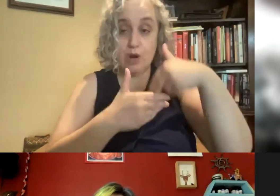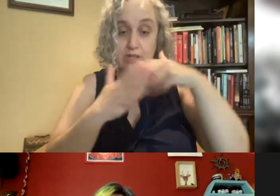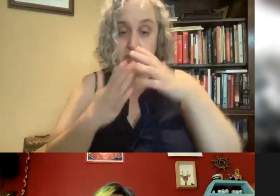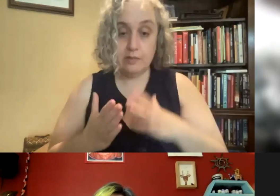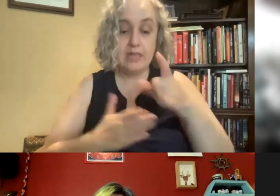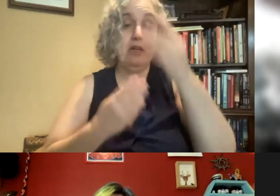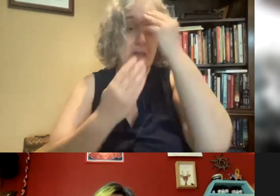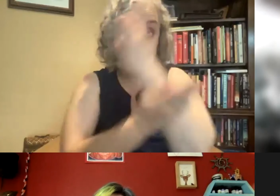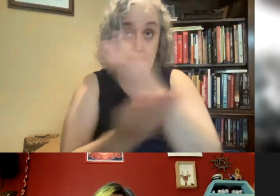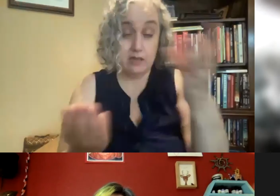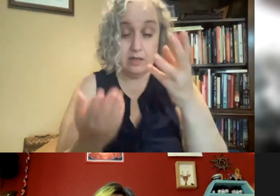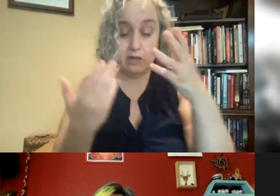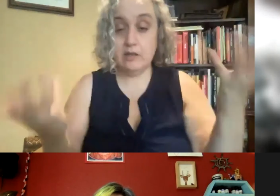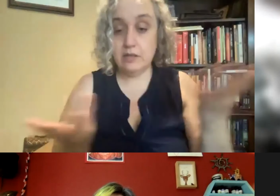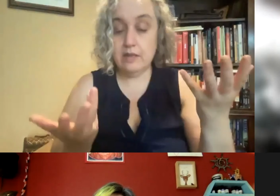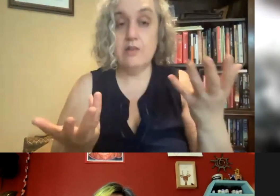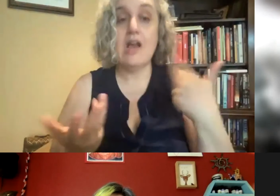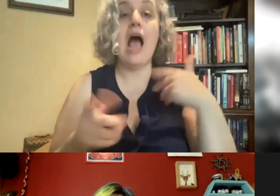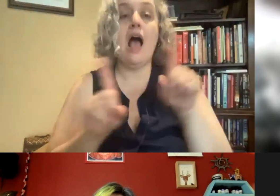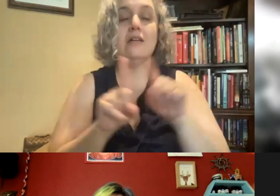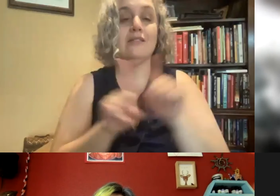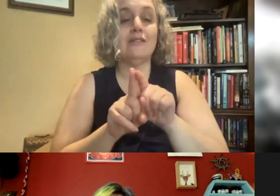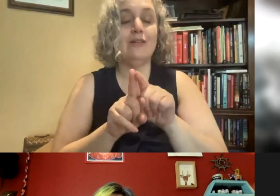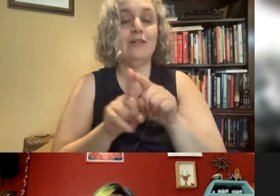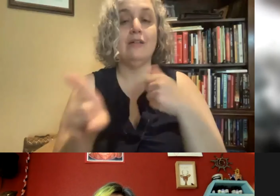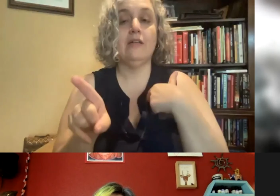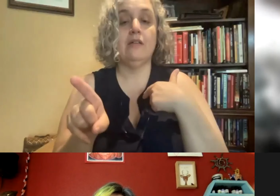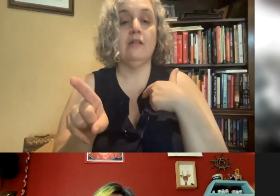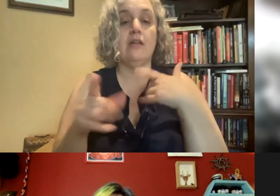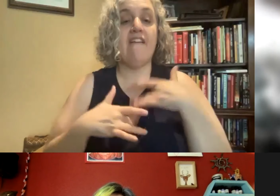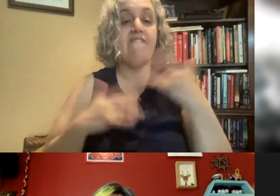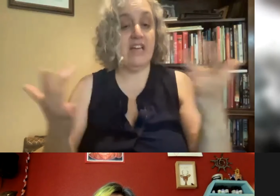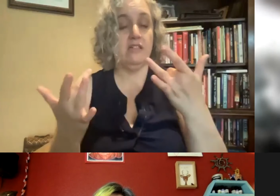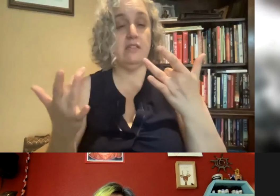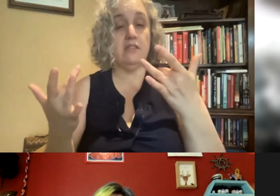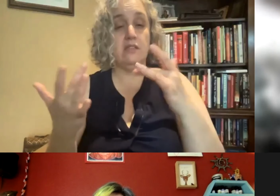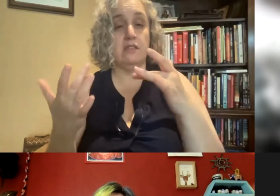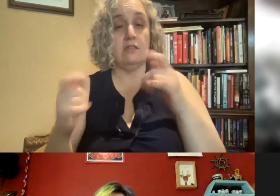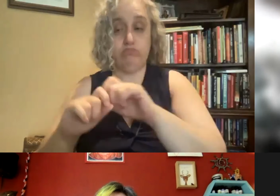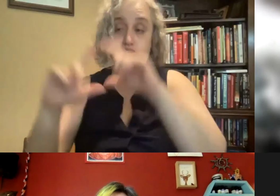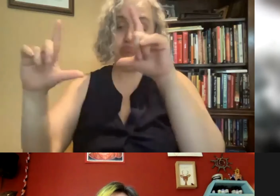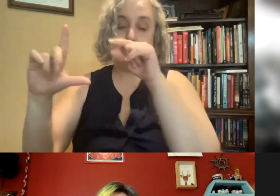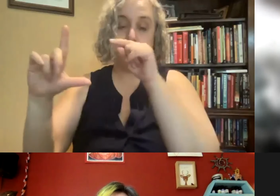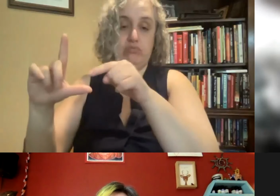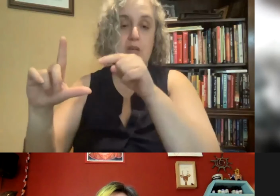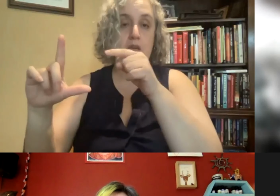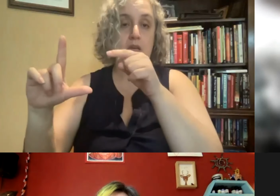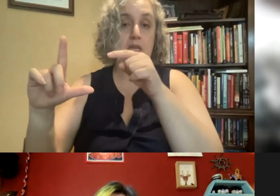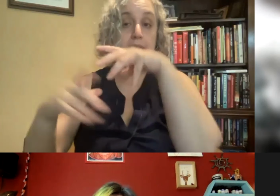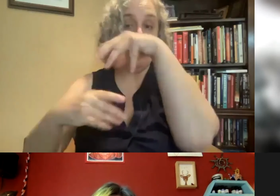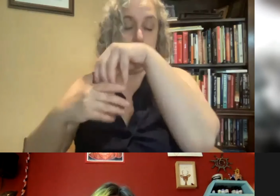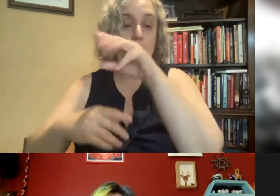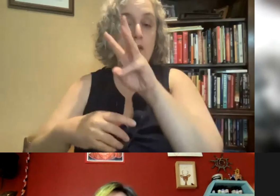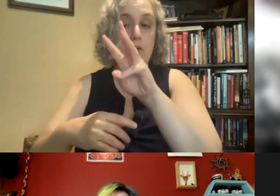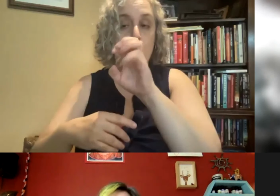know that we also have a place on our events page and we count, and they can put comments there,